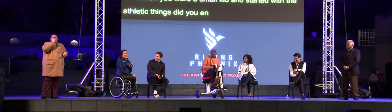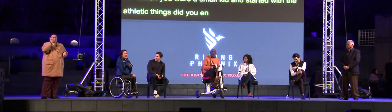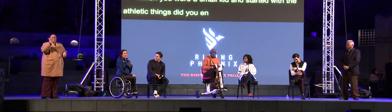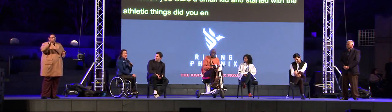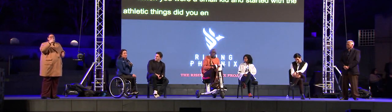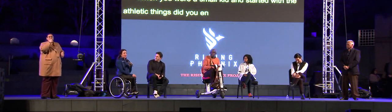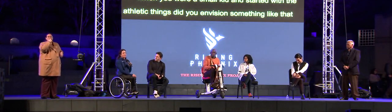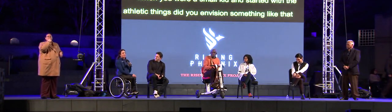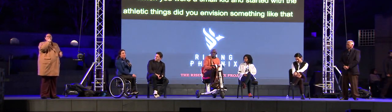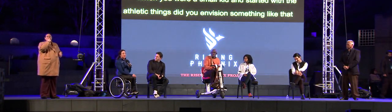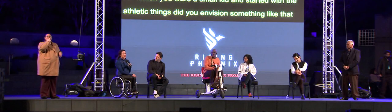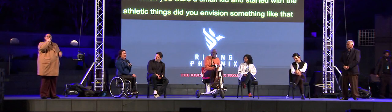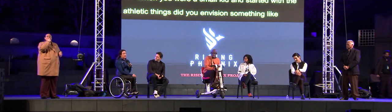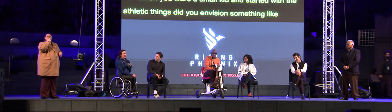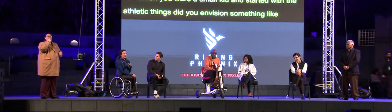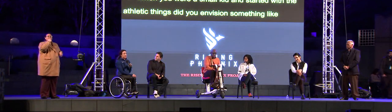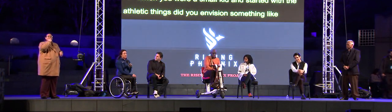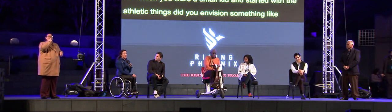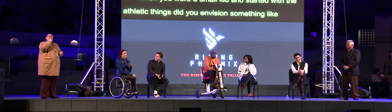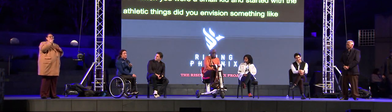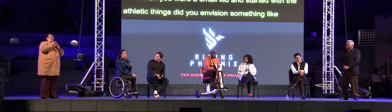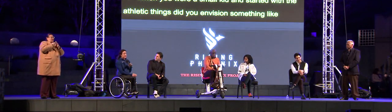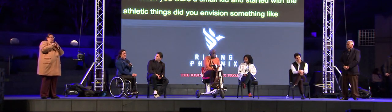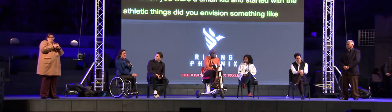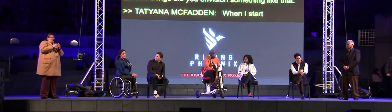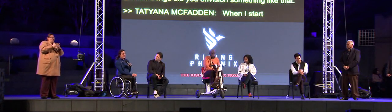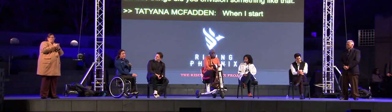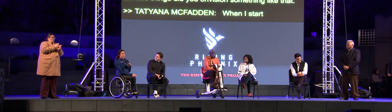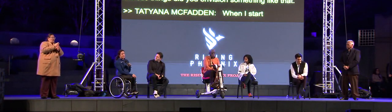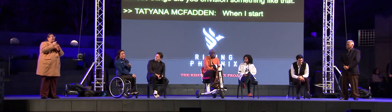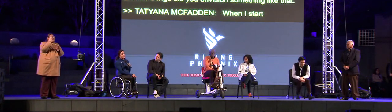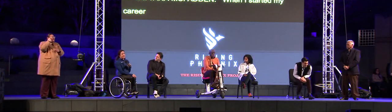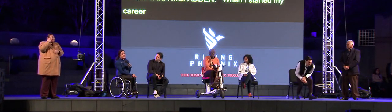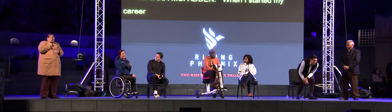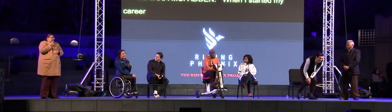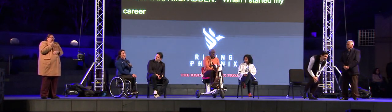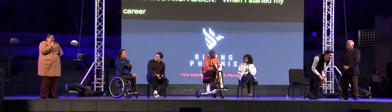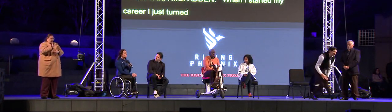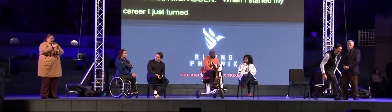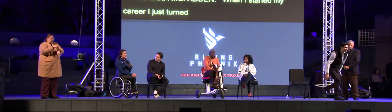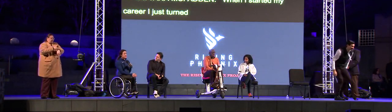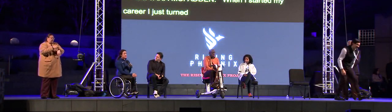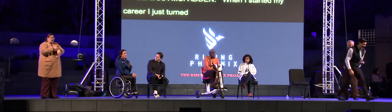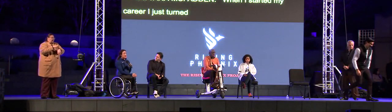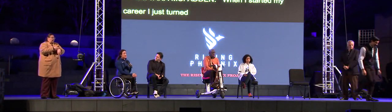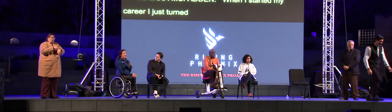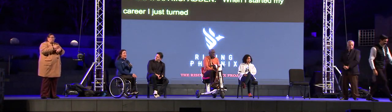When I started my career, I just turned 15 years old, and I didn't know what to expect.